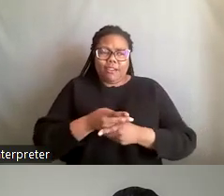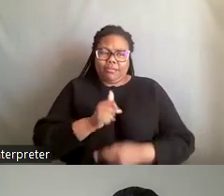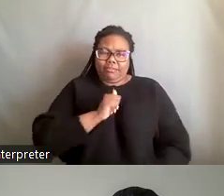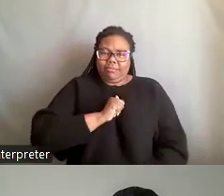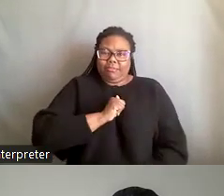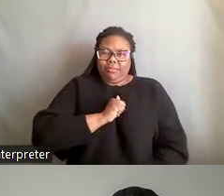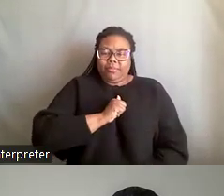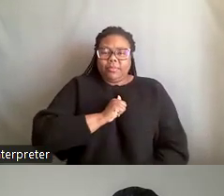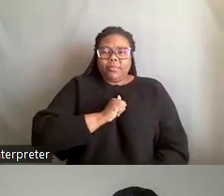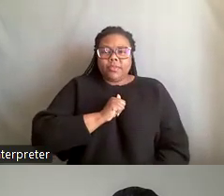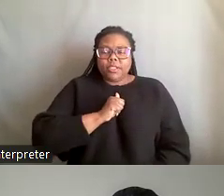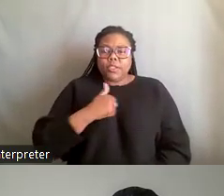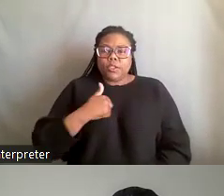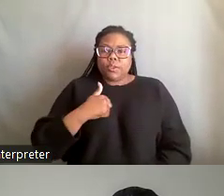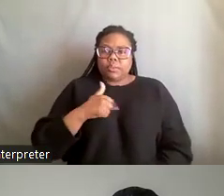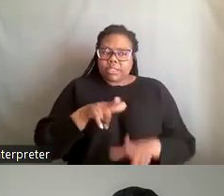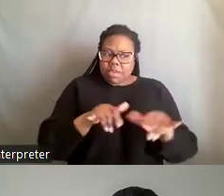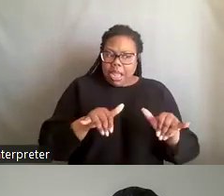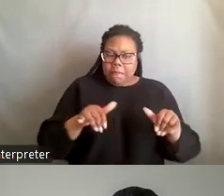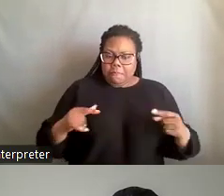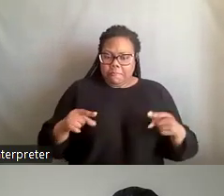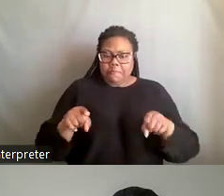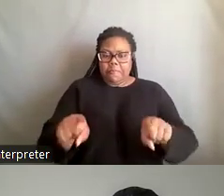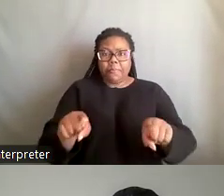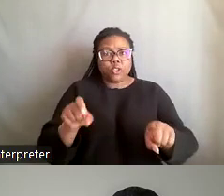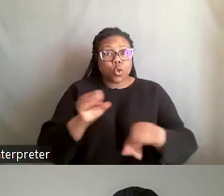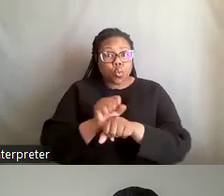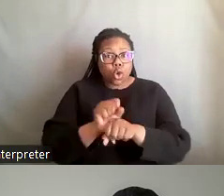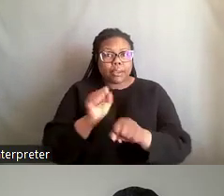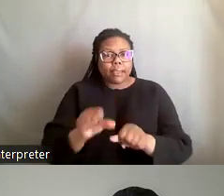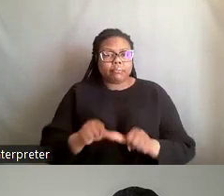ourselves and each other at the same time so that